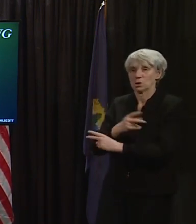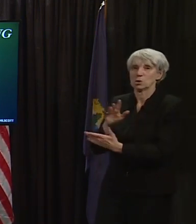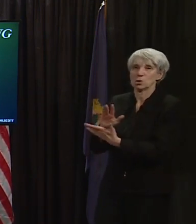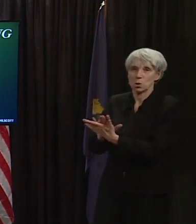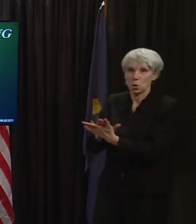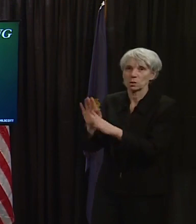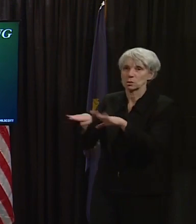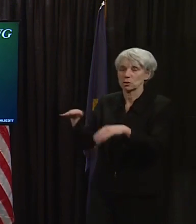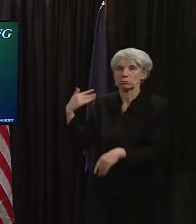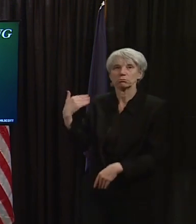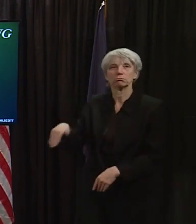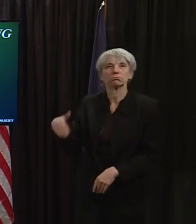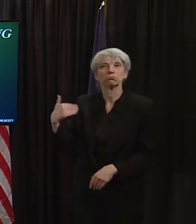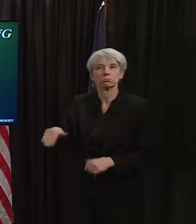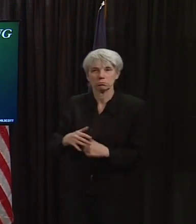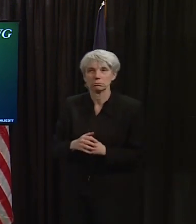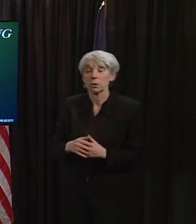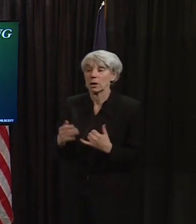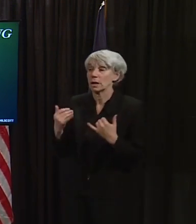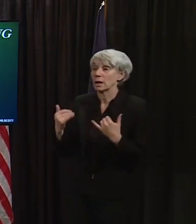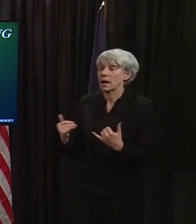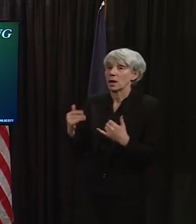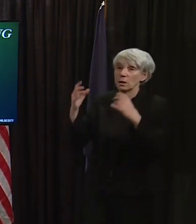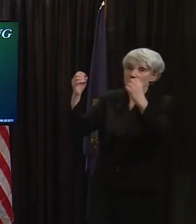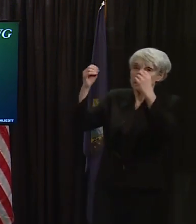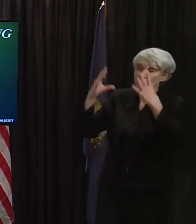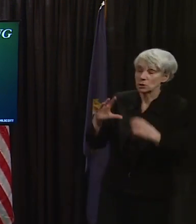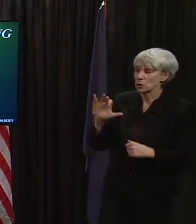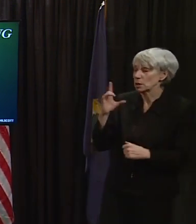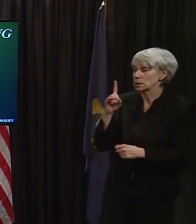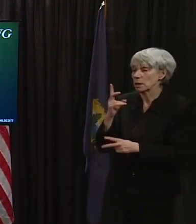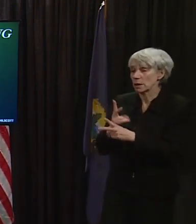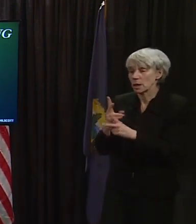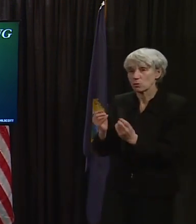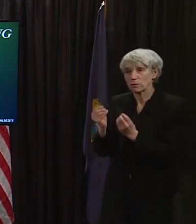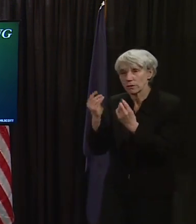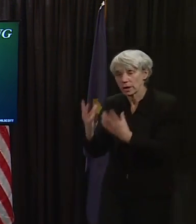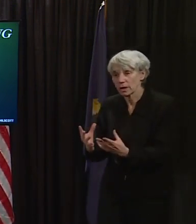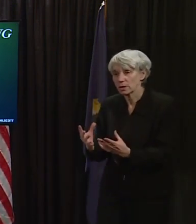Educators, childcare providers, child health providers are all trying to